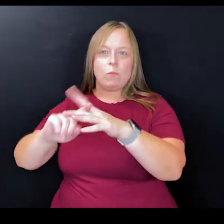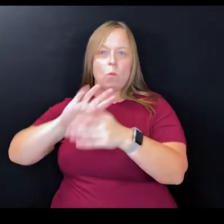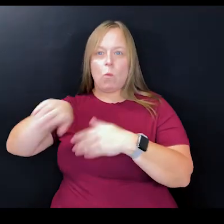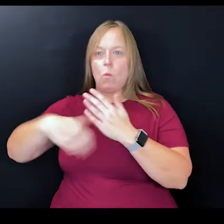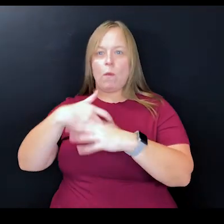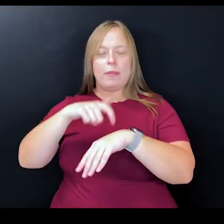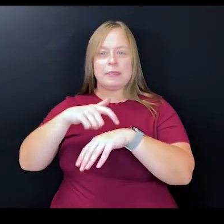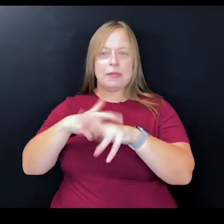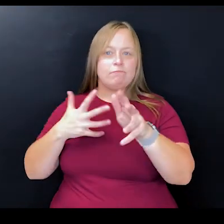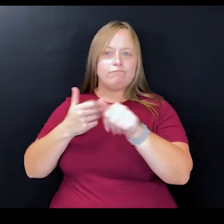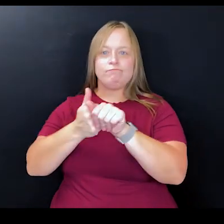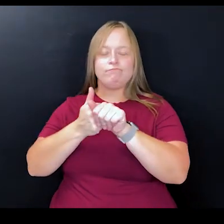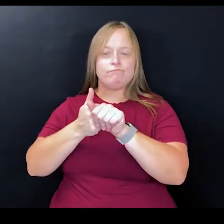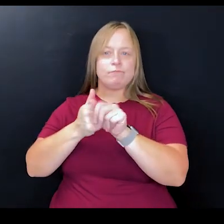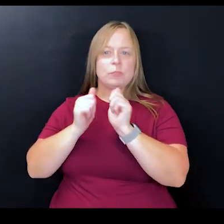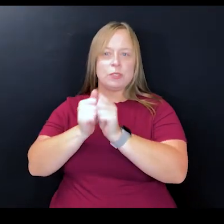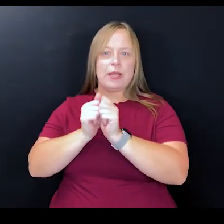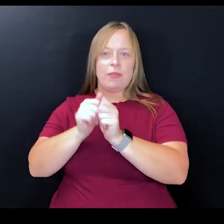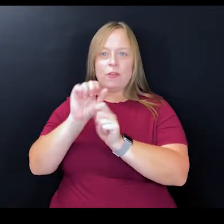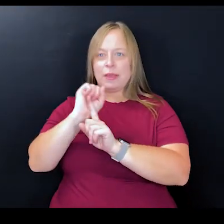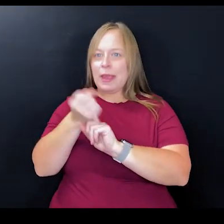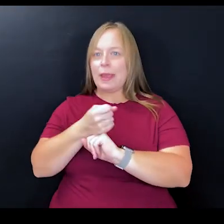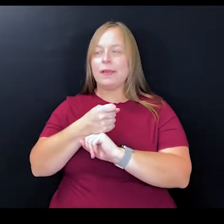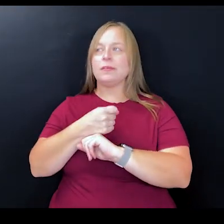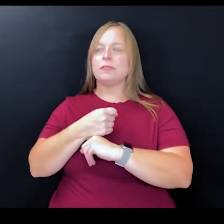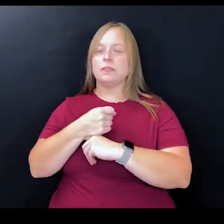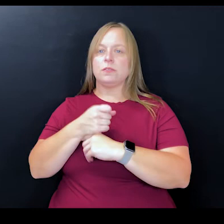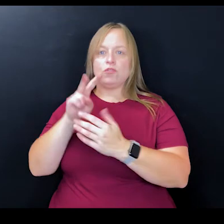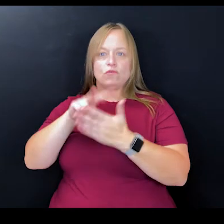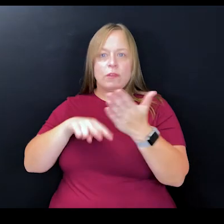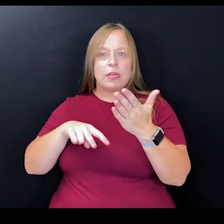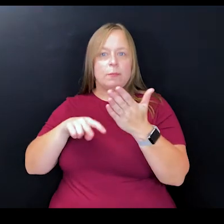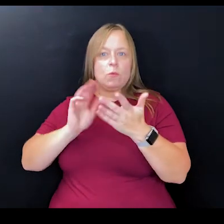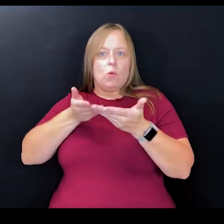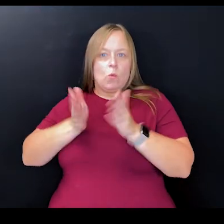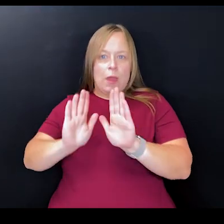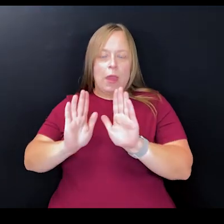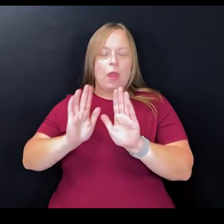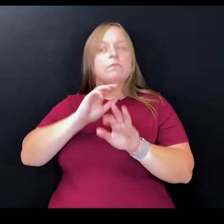and so we will continue to put together the cases in a readable format.